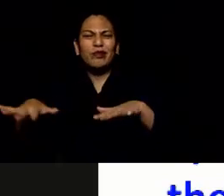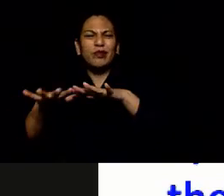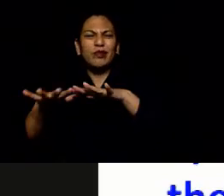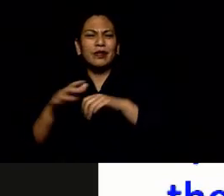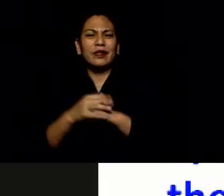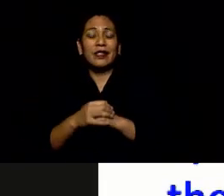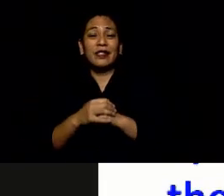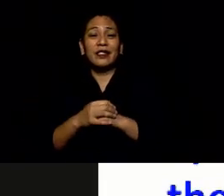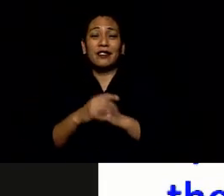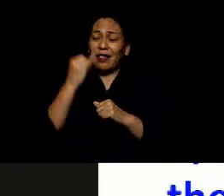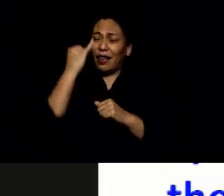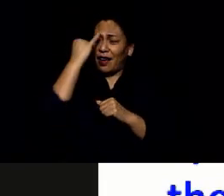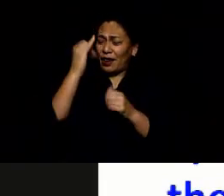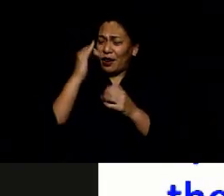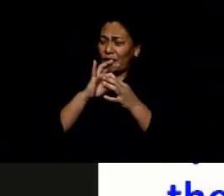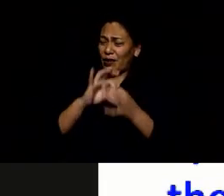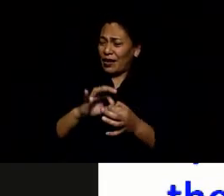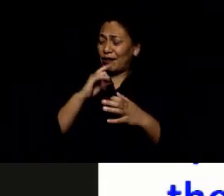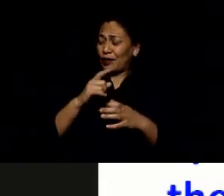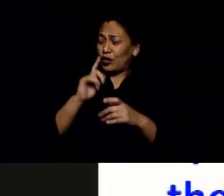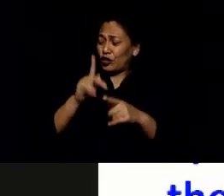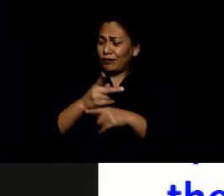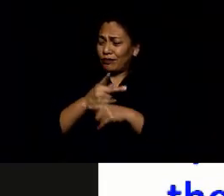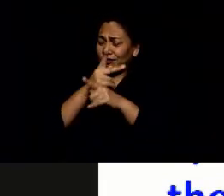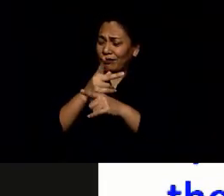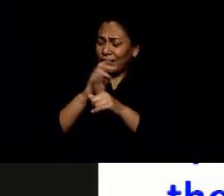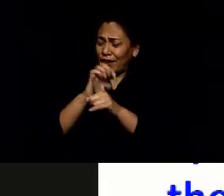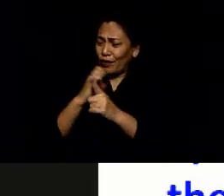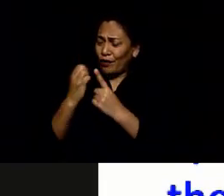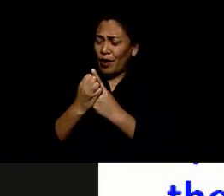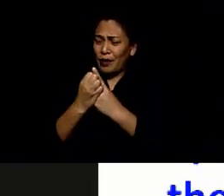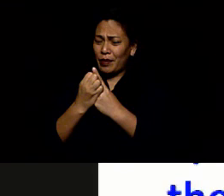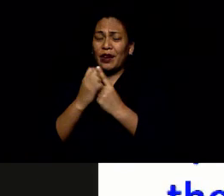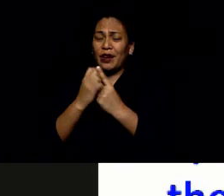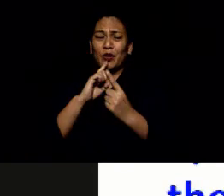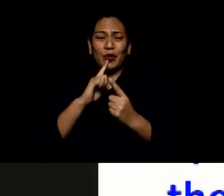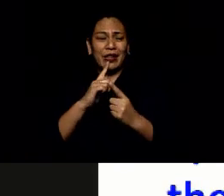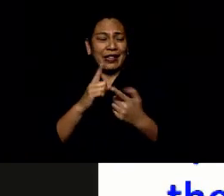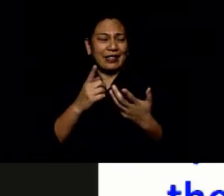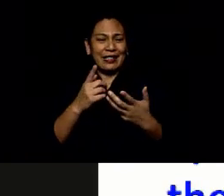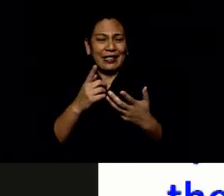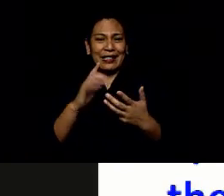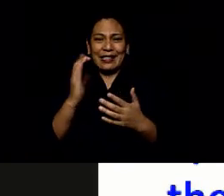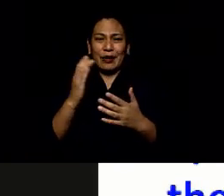actually match up to the, uh, the evidence very well because here we see this